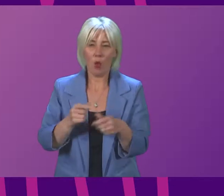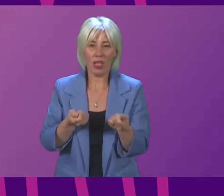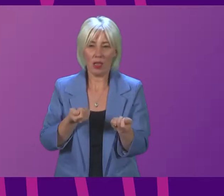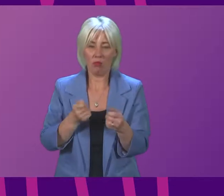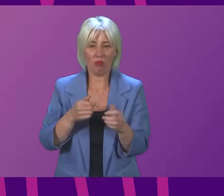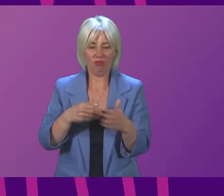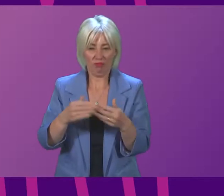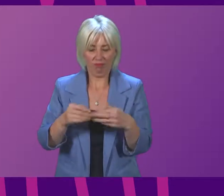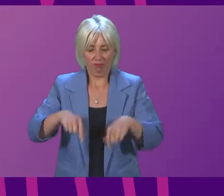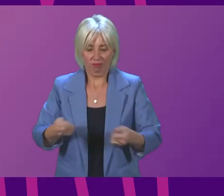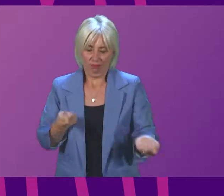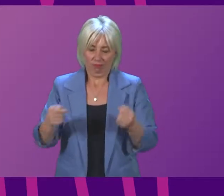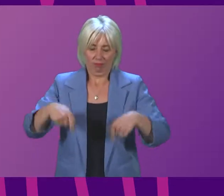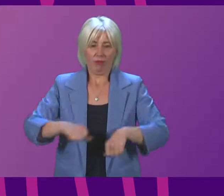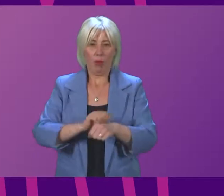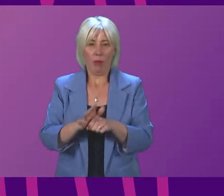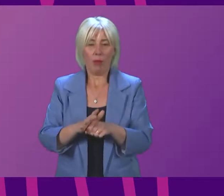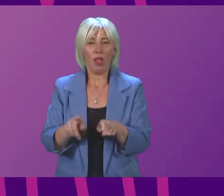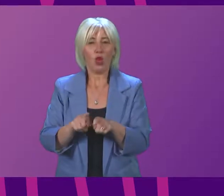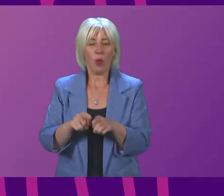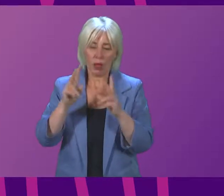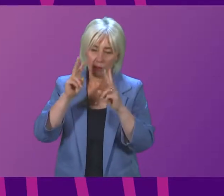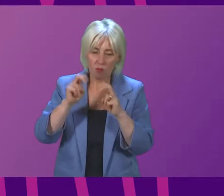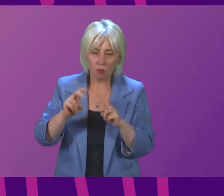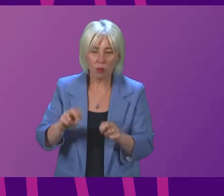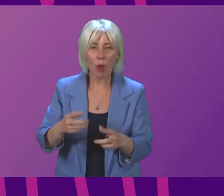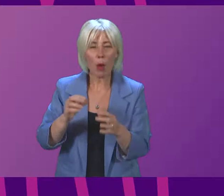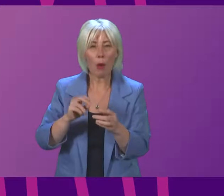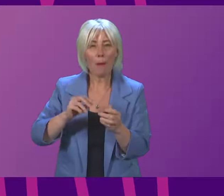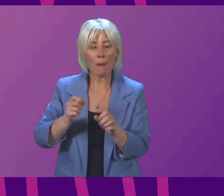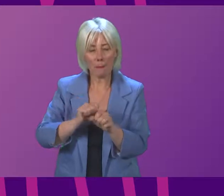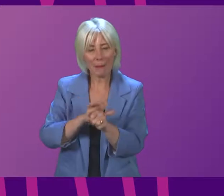With the exception of the investigation of pandemic planning, the period that will be covered